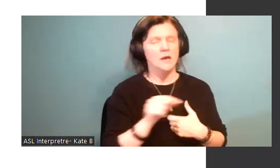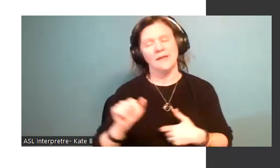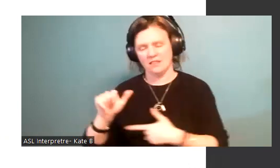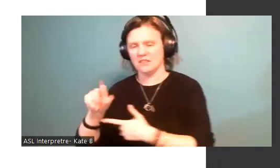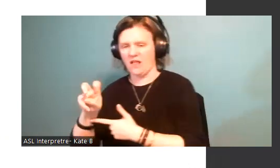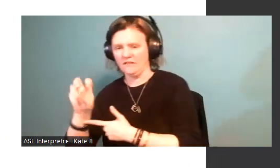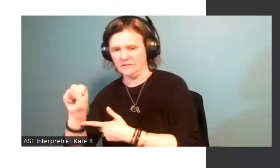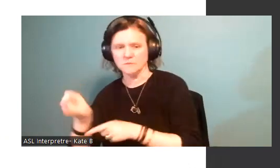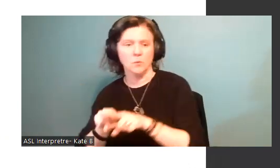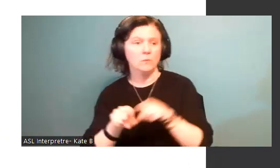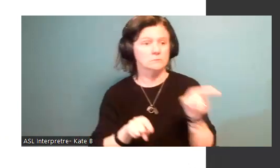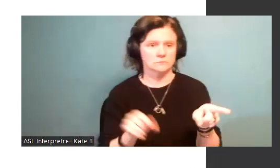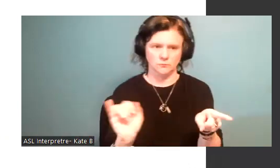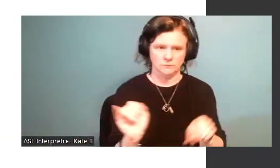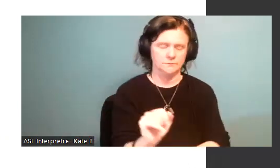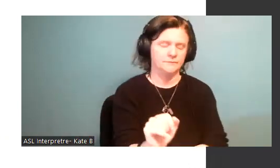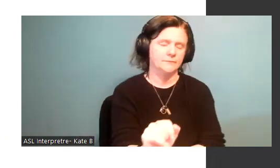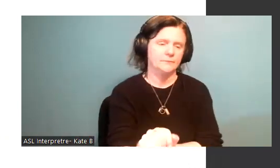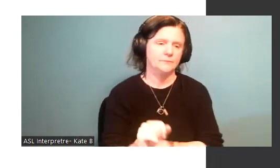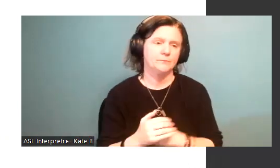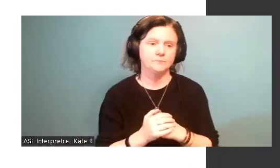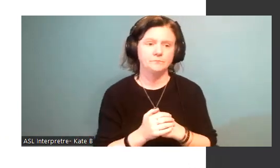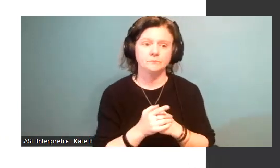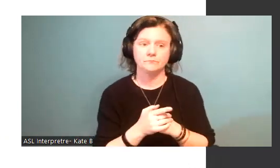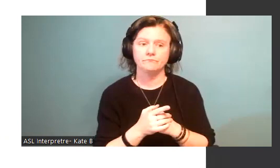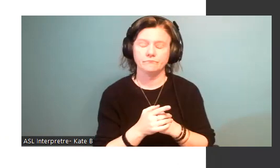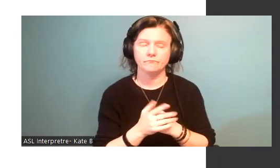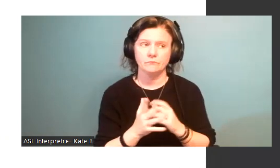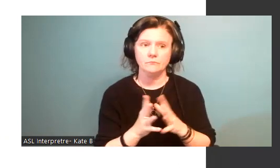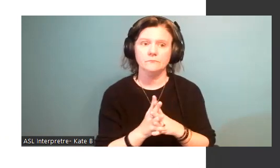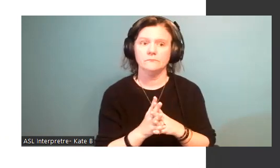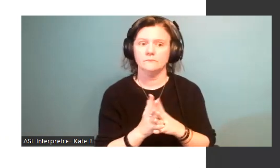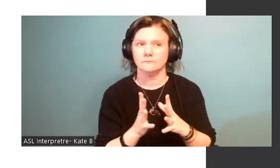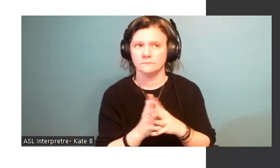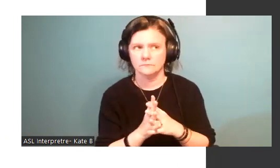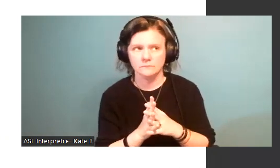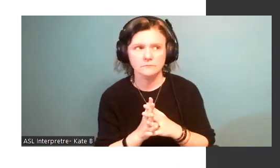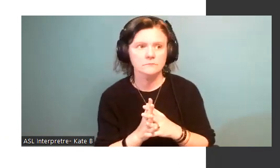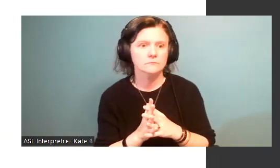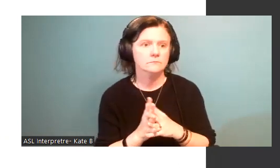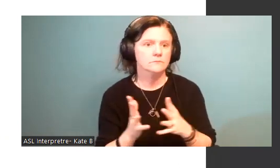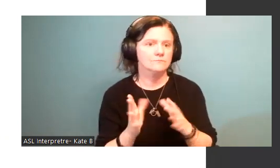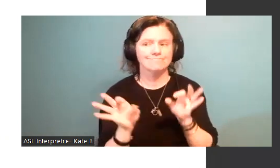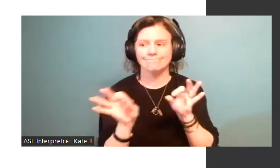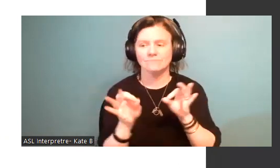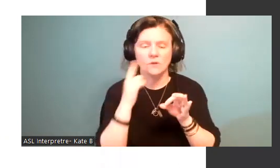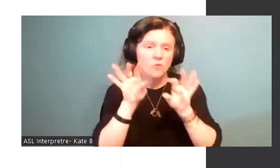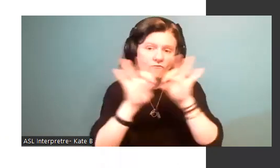Moving on to accessible names and labels. This is probably the first thing people think of when